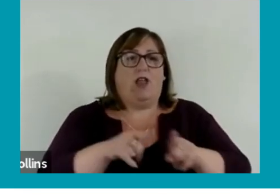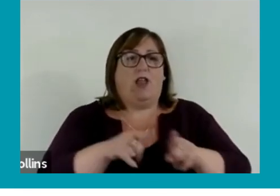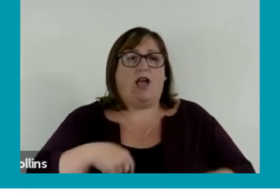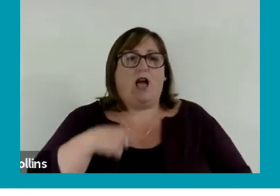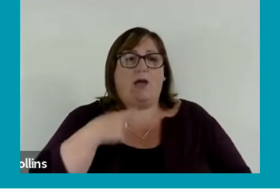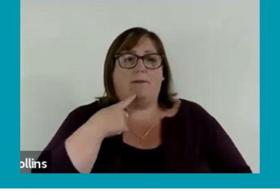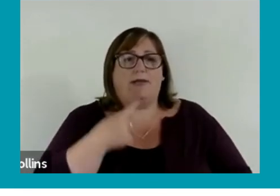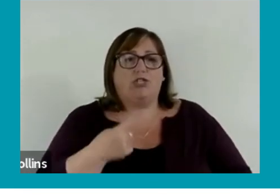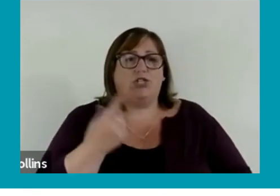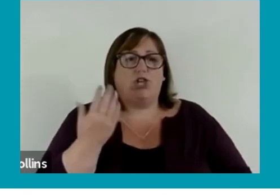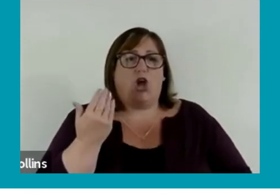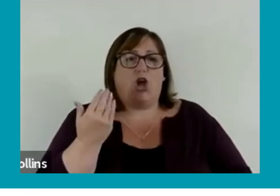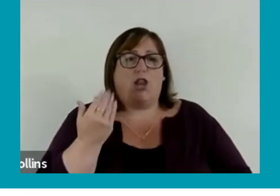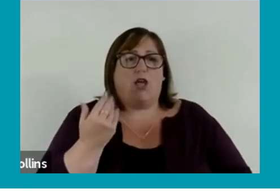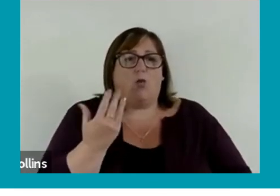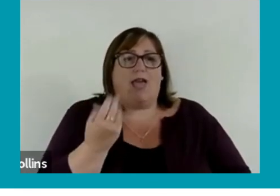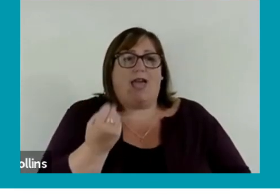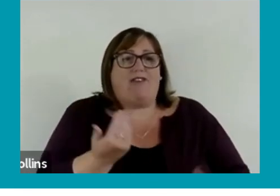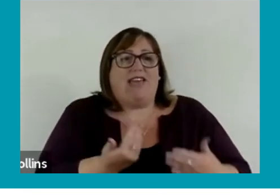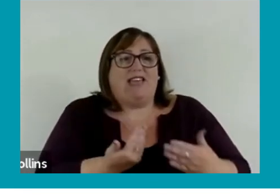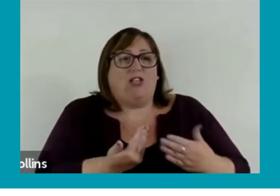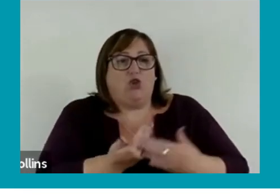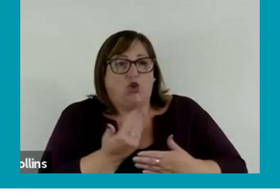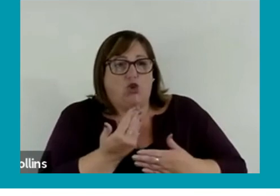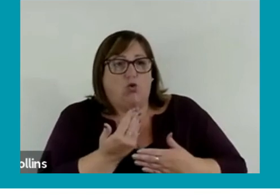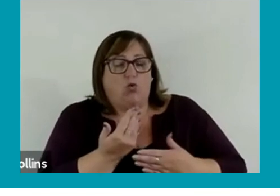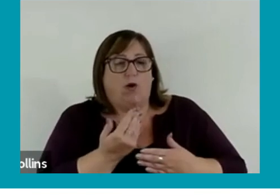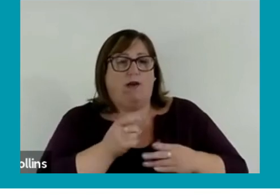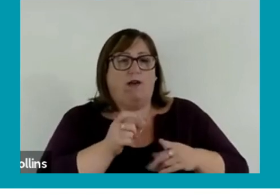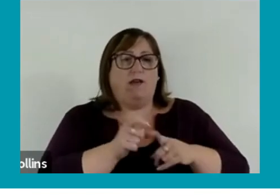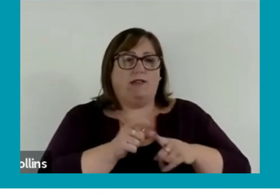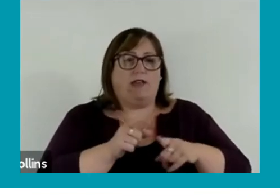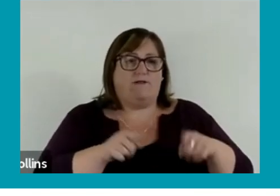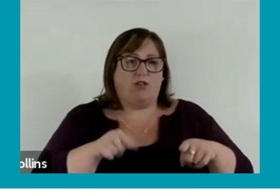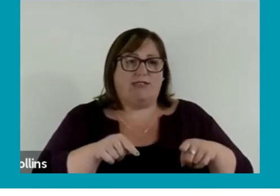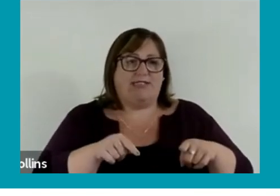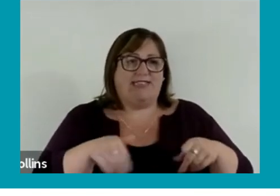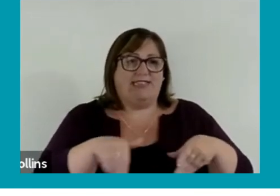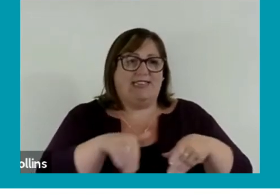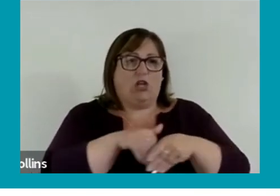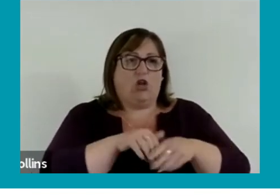team they've only recently come together um and they are working on a number of commitments and